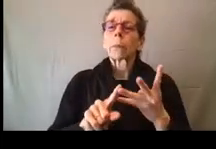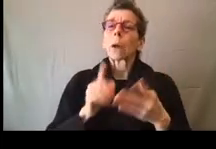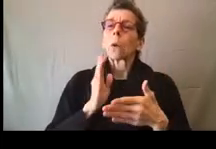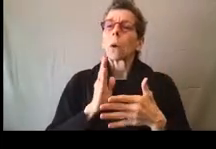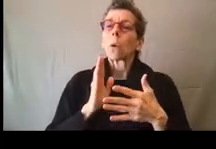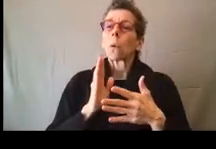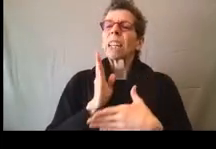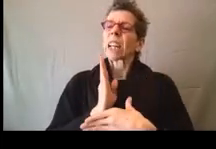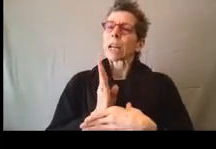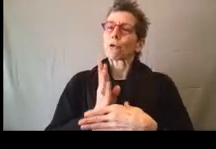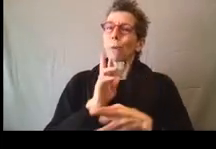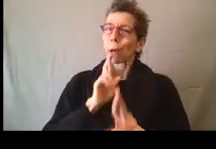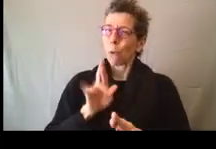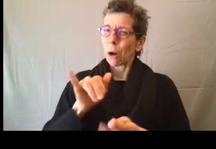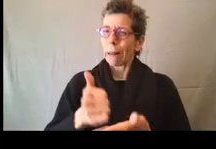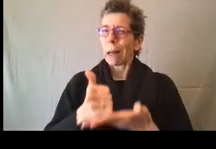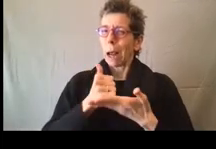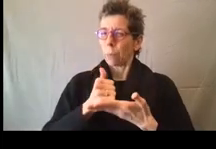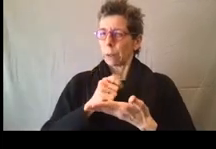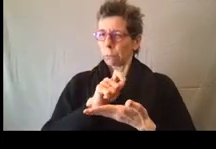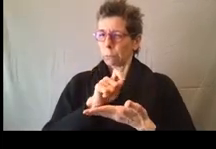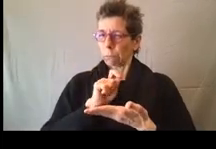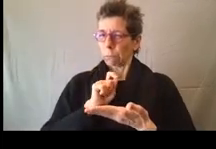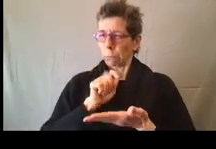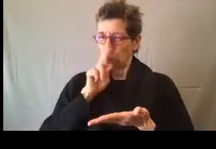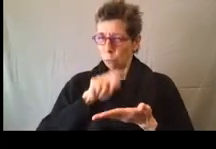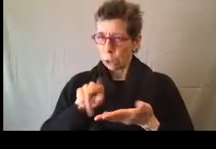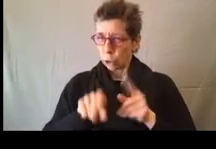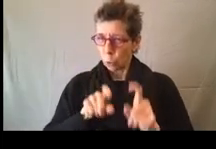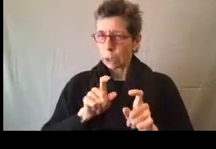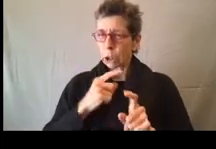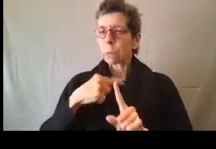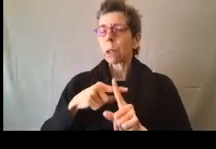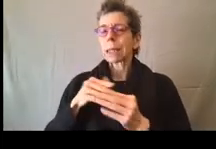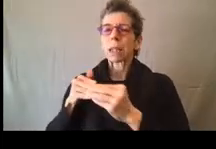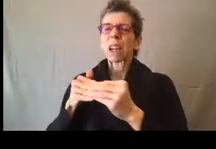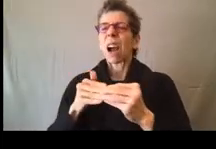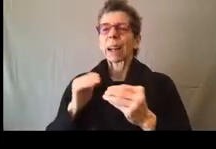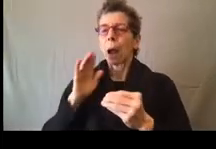helped refine our research questions as well as our mixed method approach. That approach